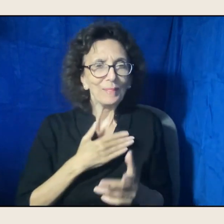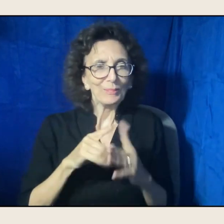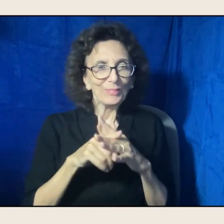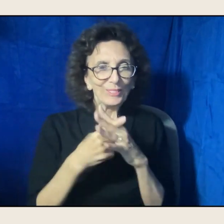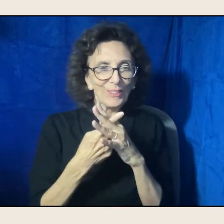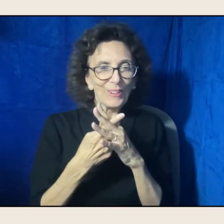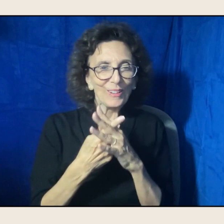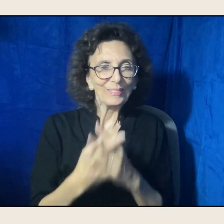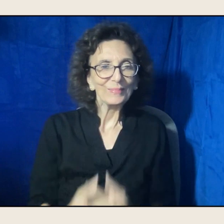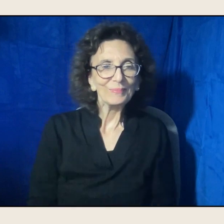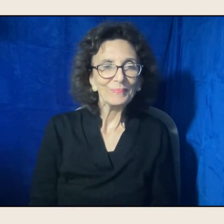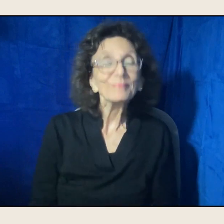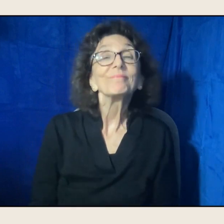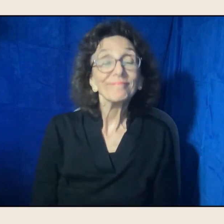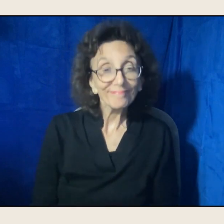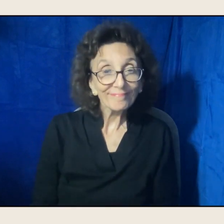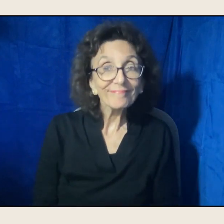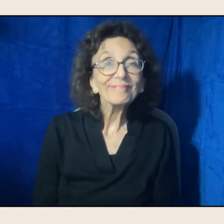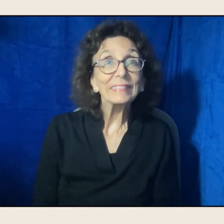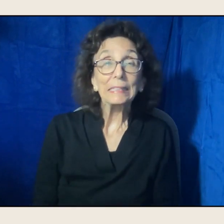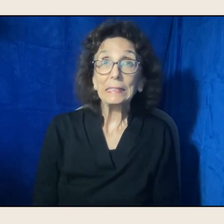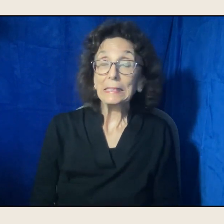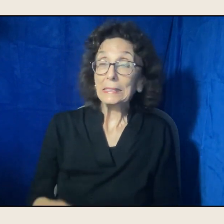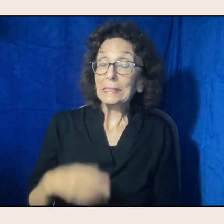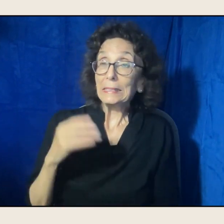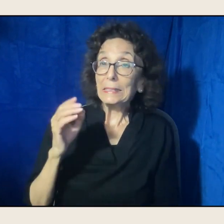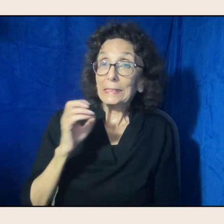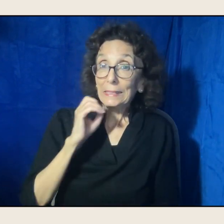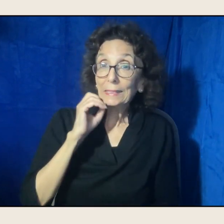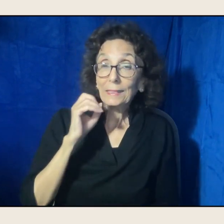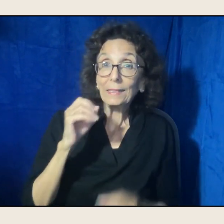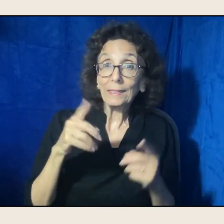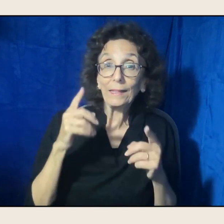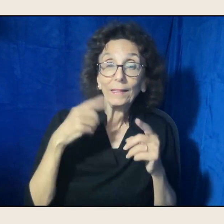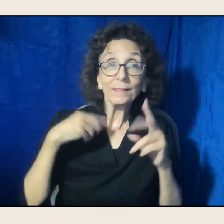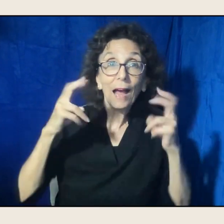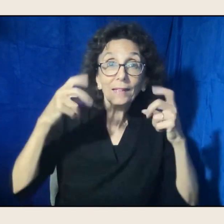Yeah, stakes are really high. I think the title of this panel is appropriate.